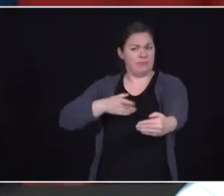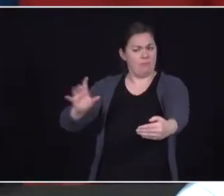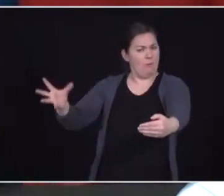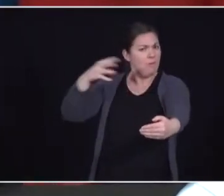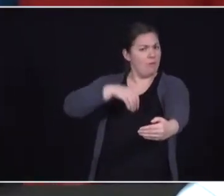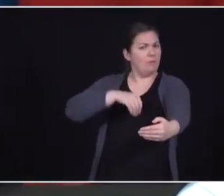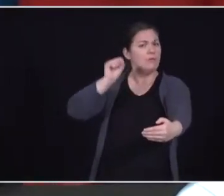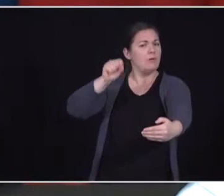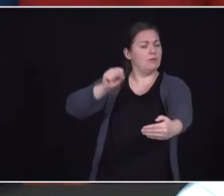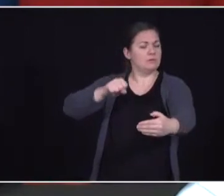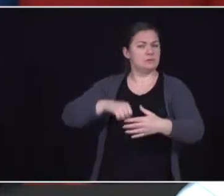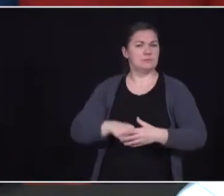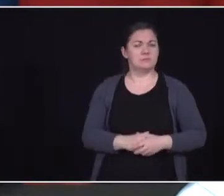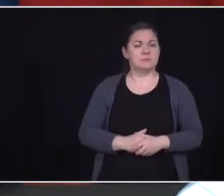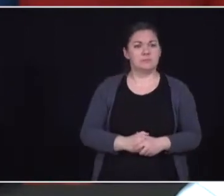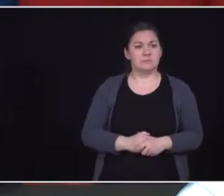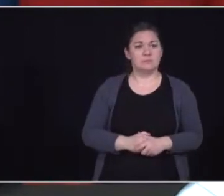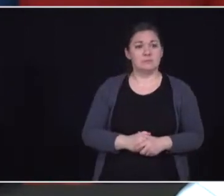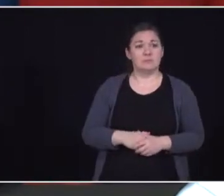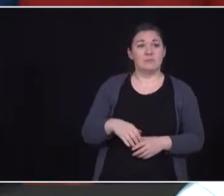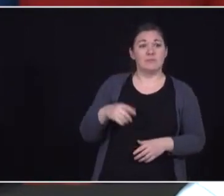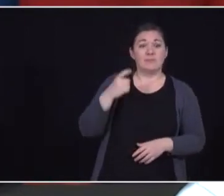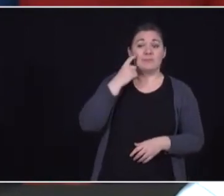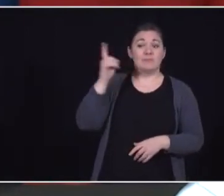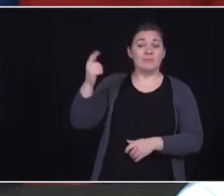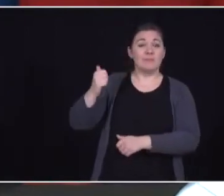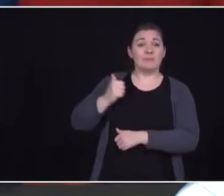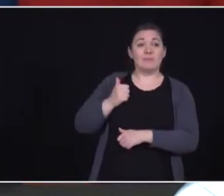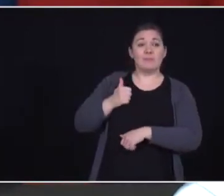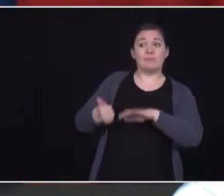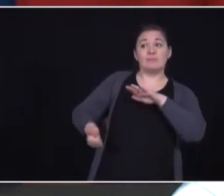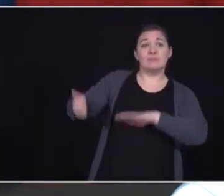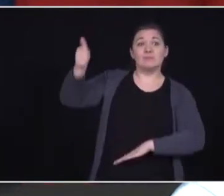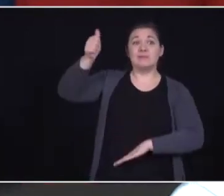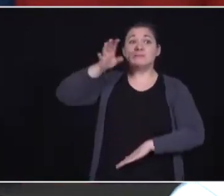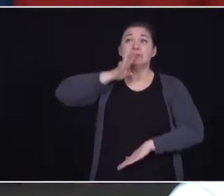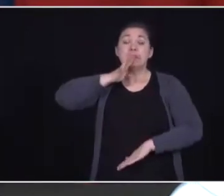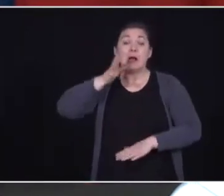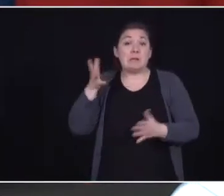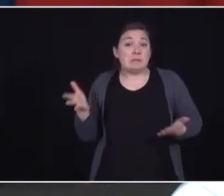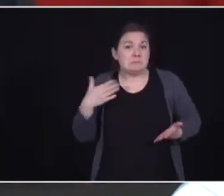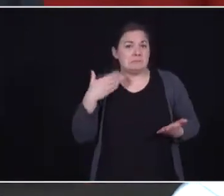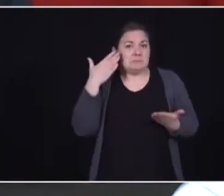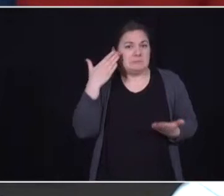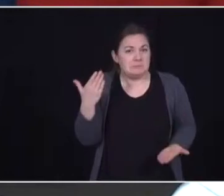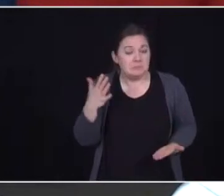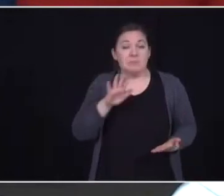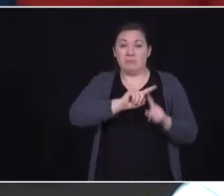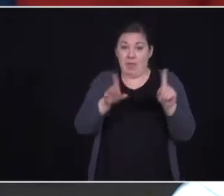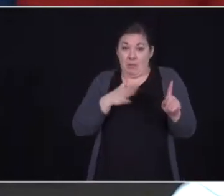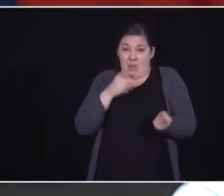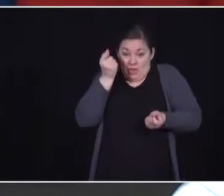healthcare workers? A few minutes ago I did comment that the paramedics are within the healthcare field and